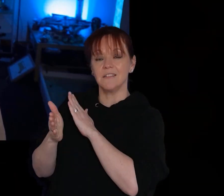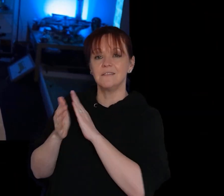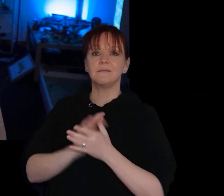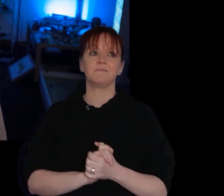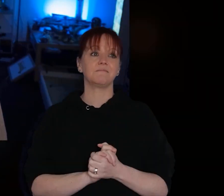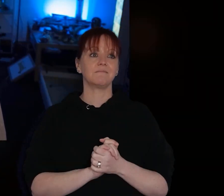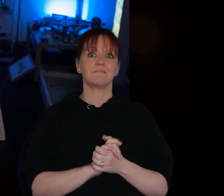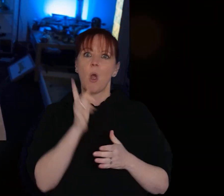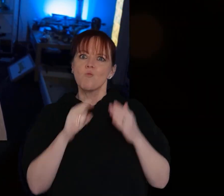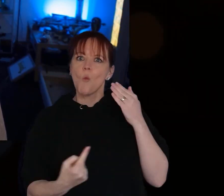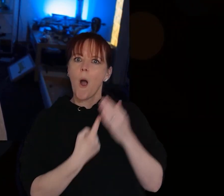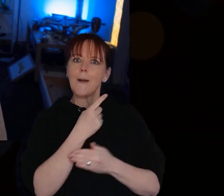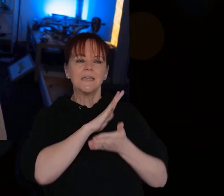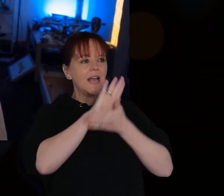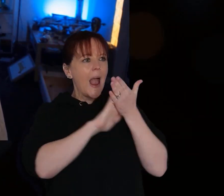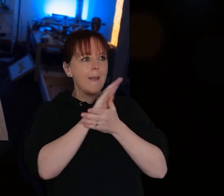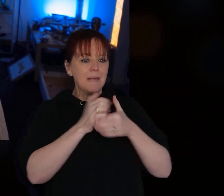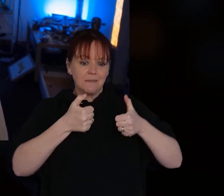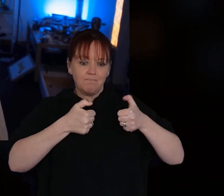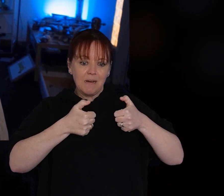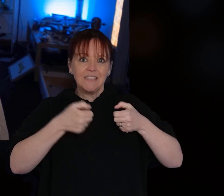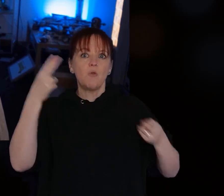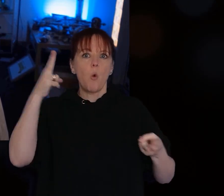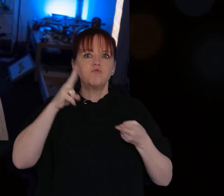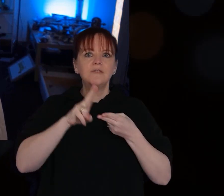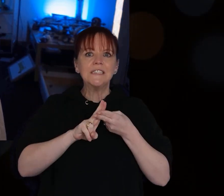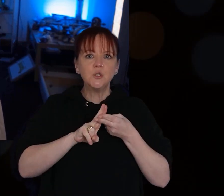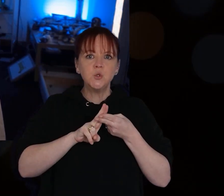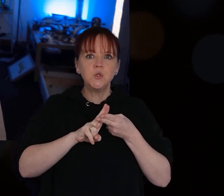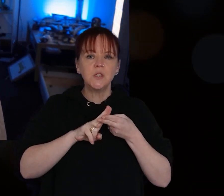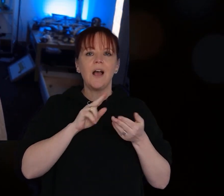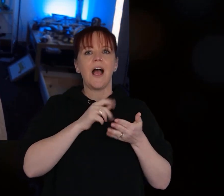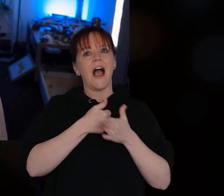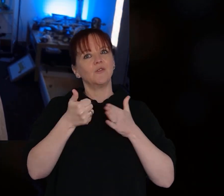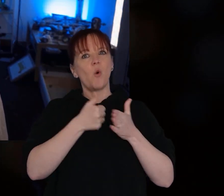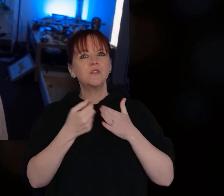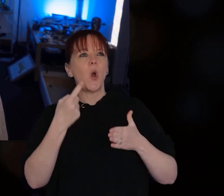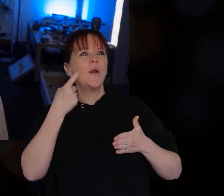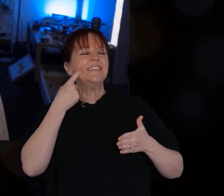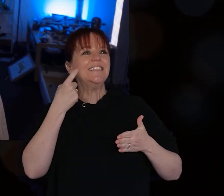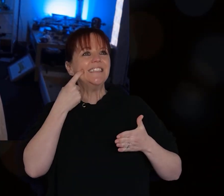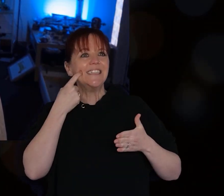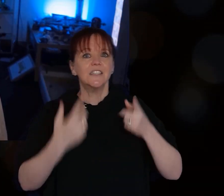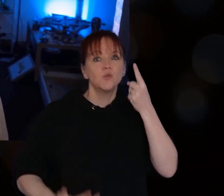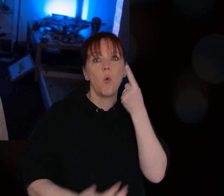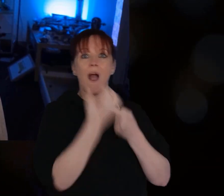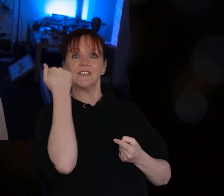And impressively, this isn't just a single-player feature, it is available in competitive PVP,